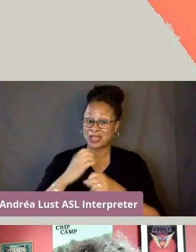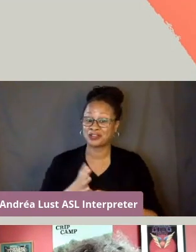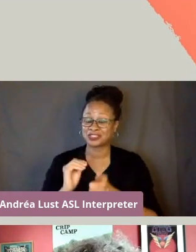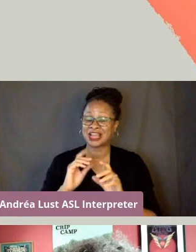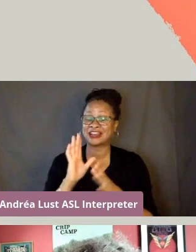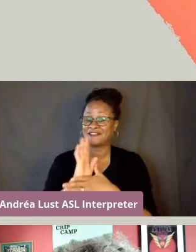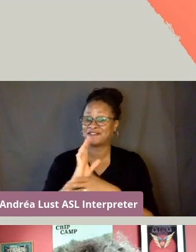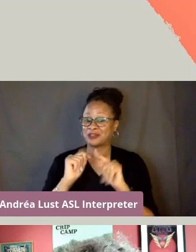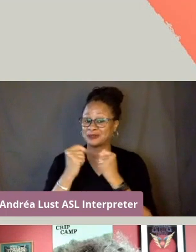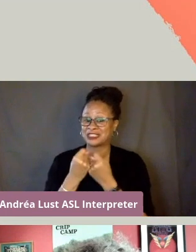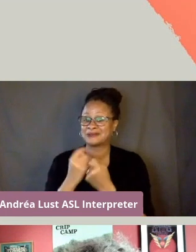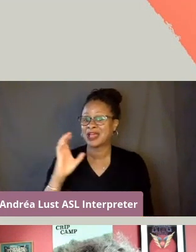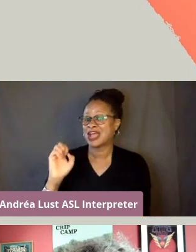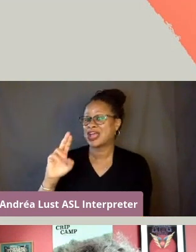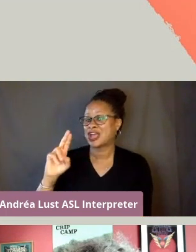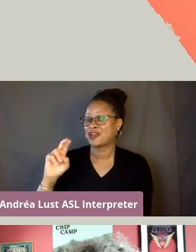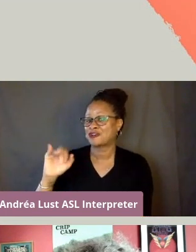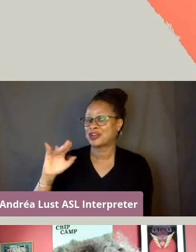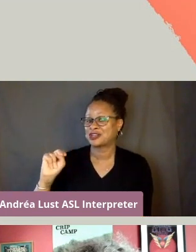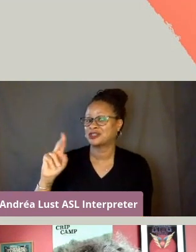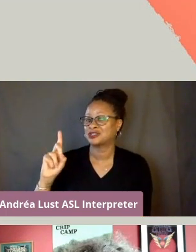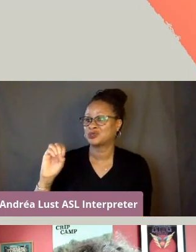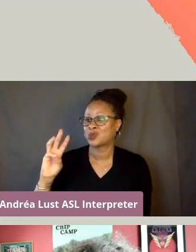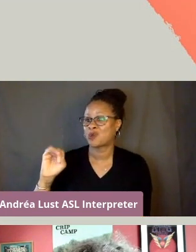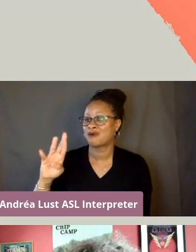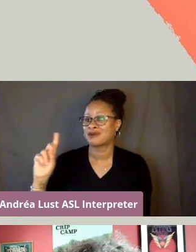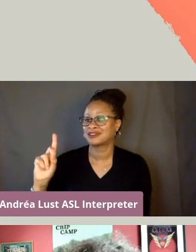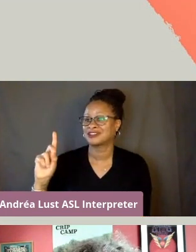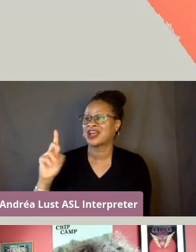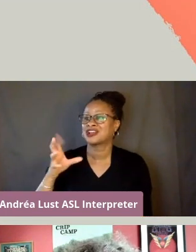Erin DeWard, narrator, describer, actor-- come on. Join us.